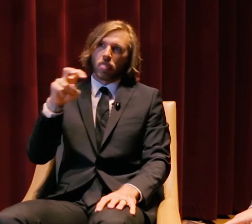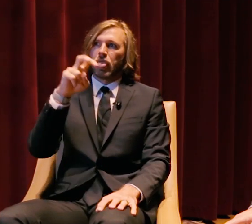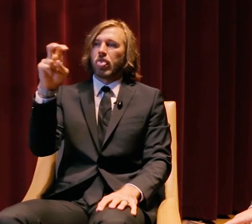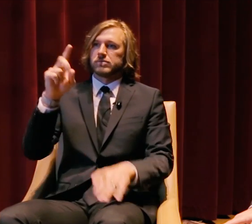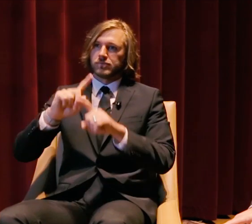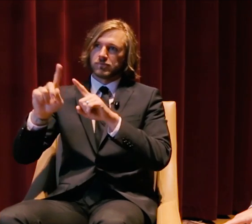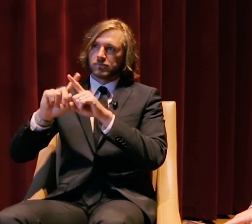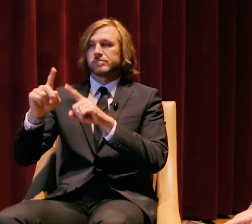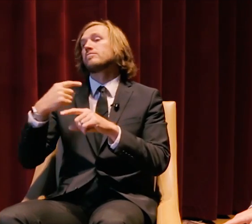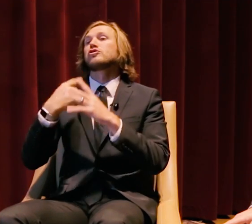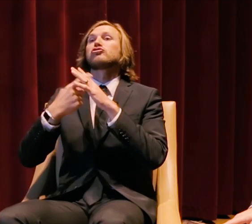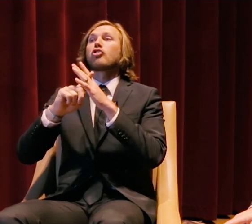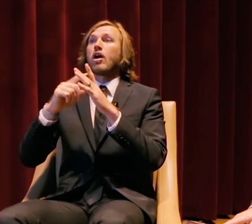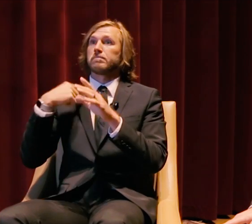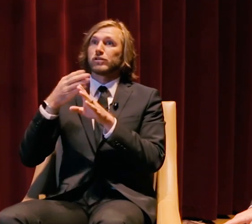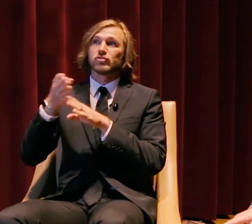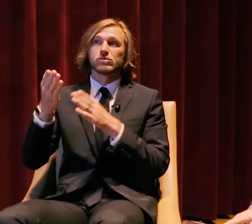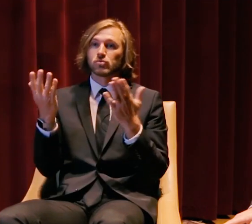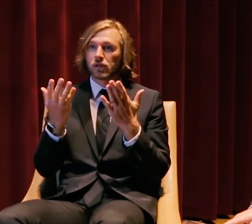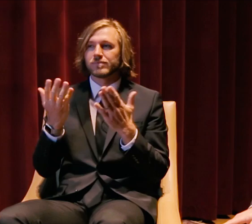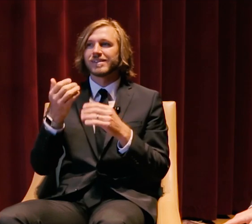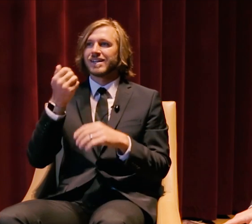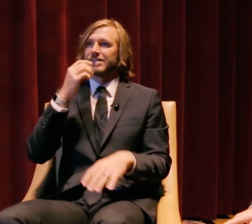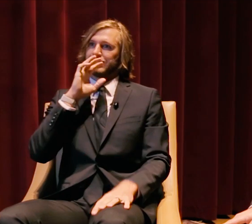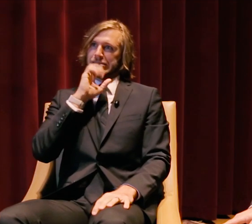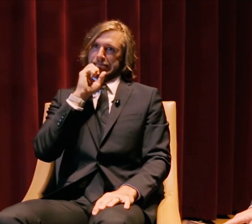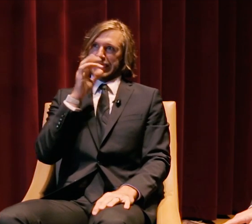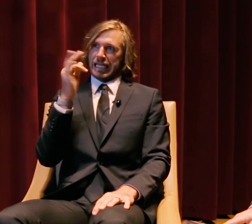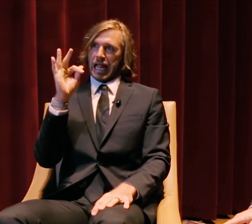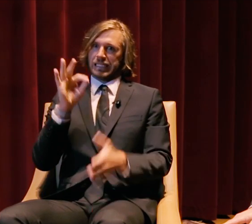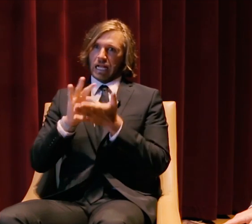I started my career as a 19-year-old accountant,